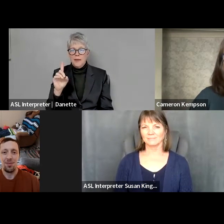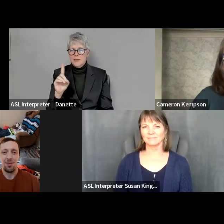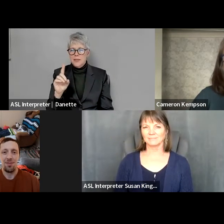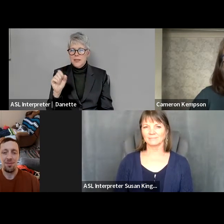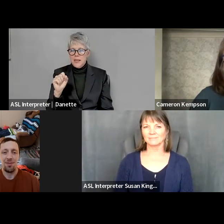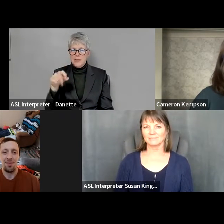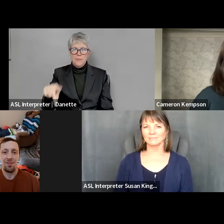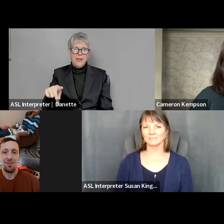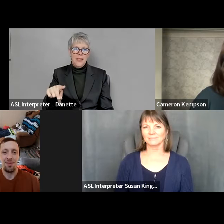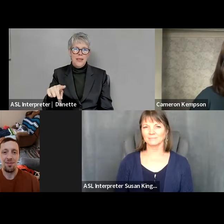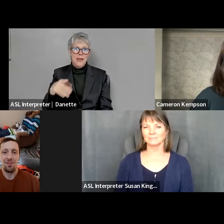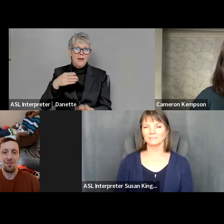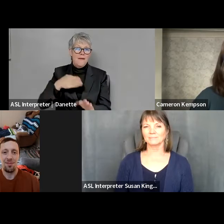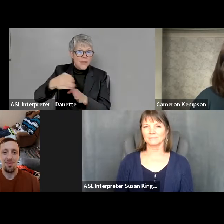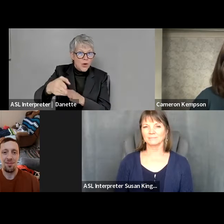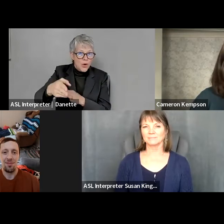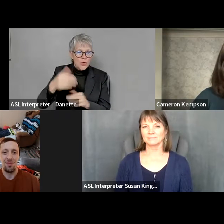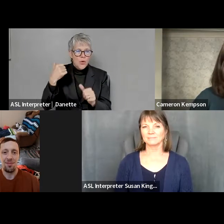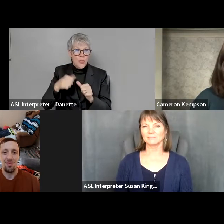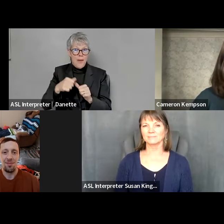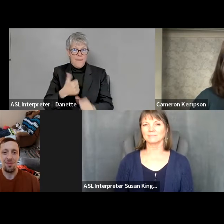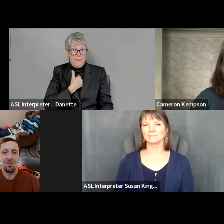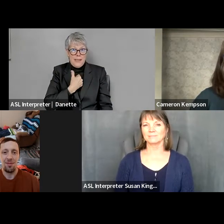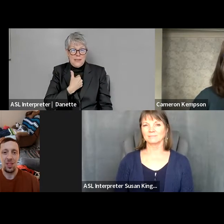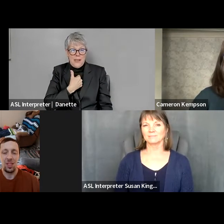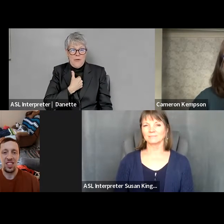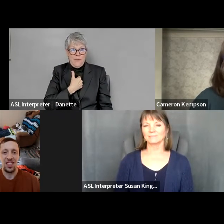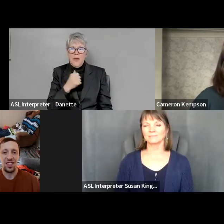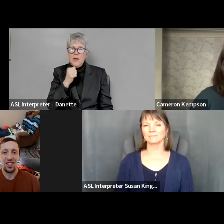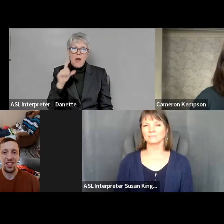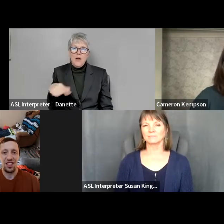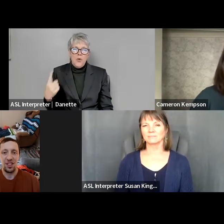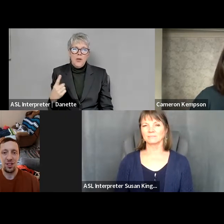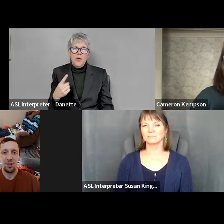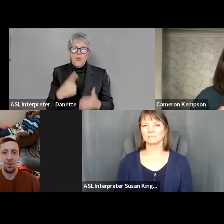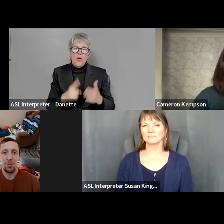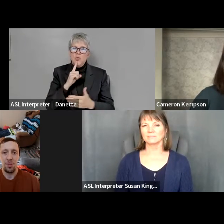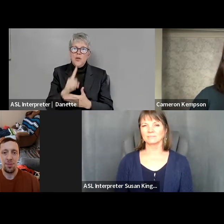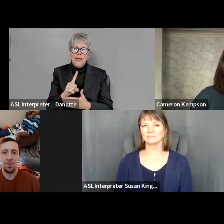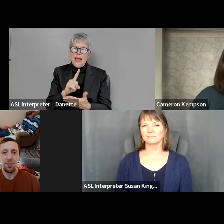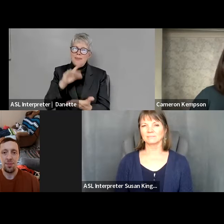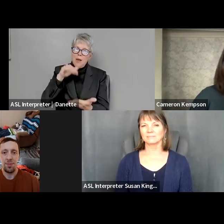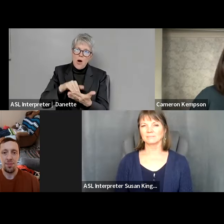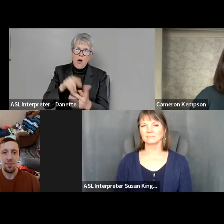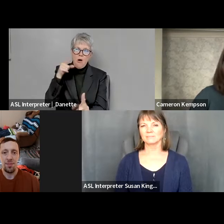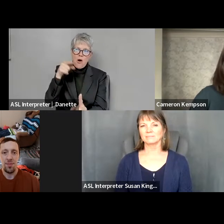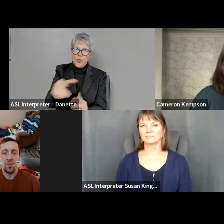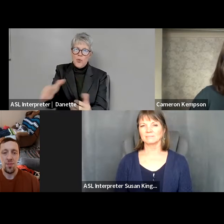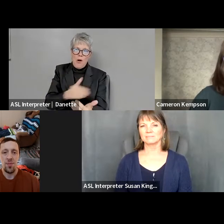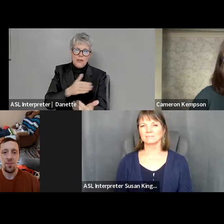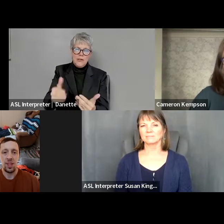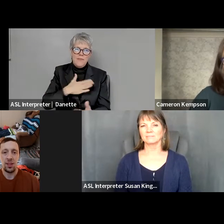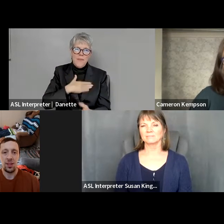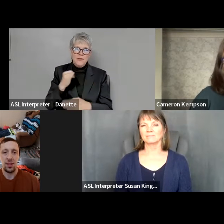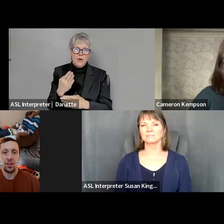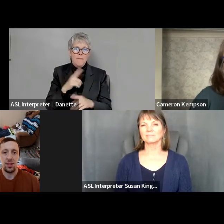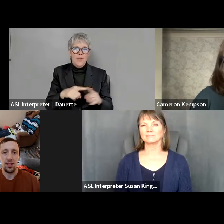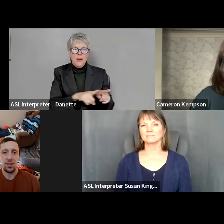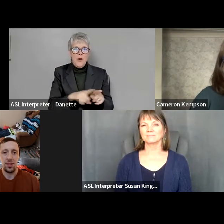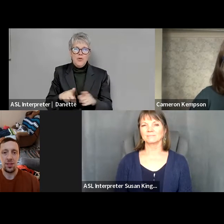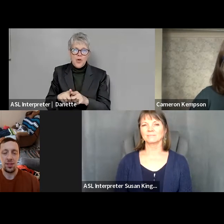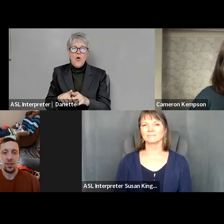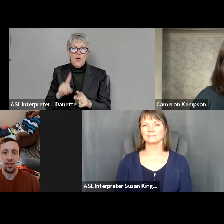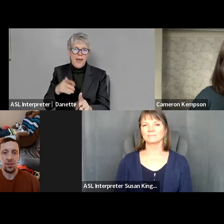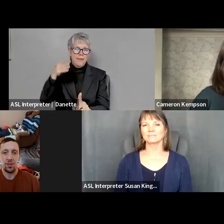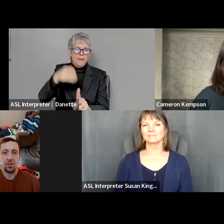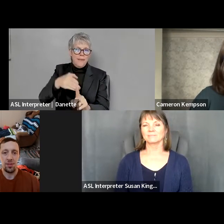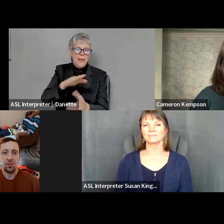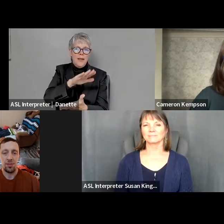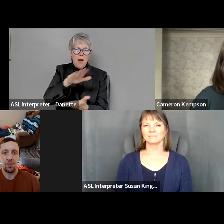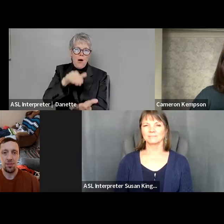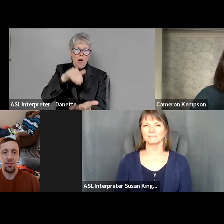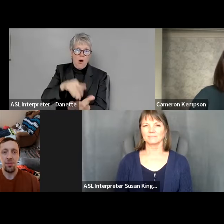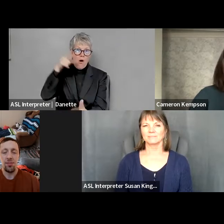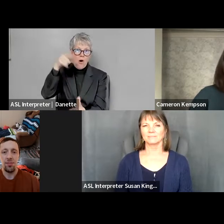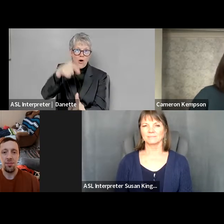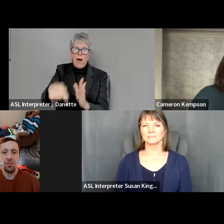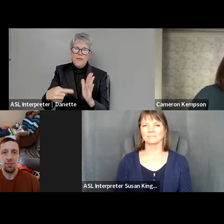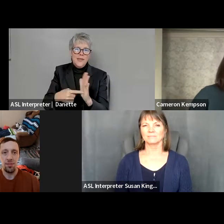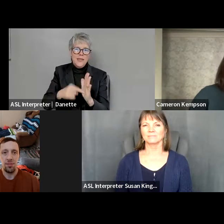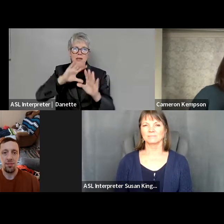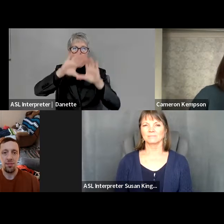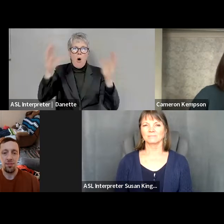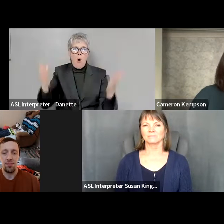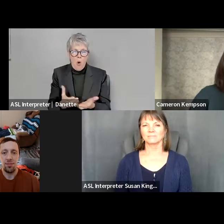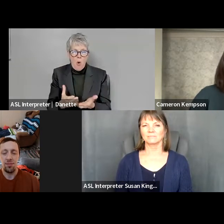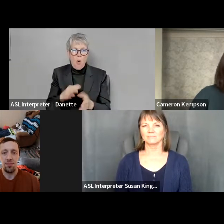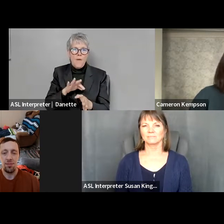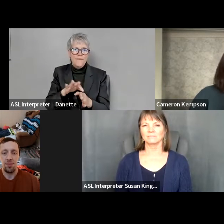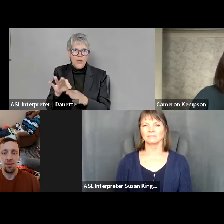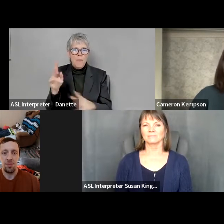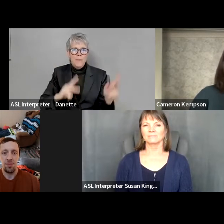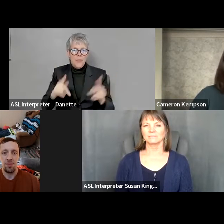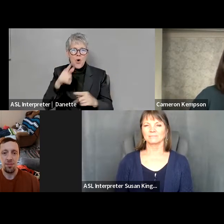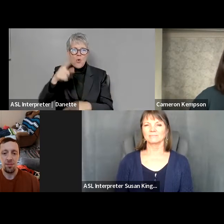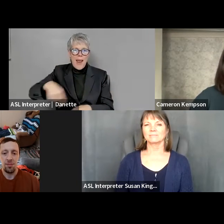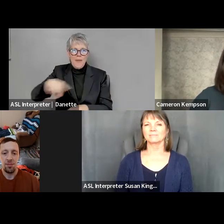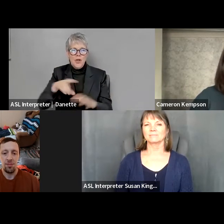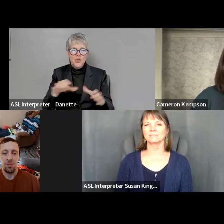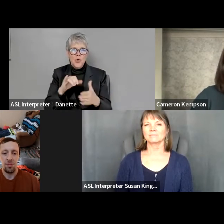Cameron Kempson: reminding myself of not only what is really at the heart of what I do, regardless of my job, but also at the heart of of this whole field of the people that are out there doing that day to day support.